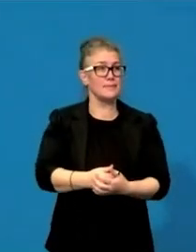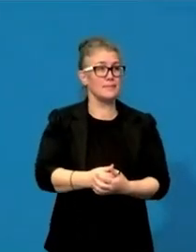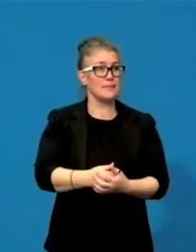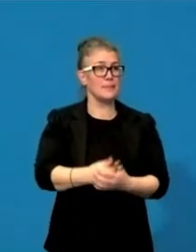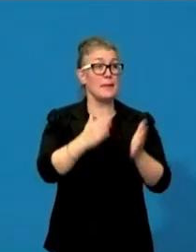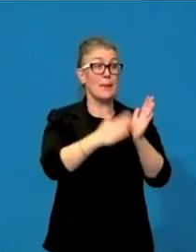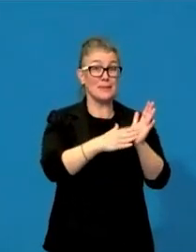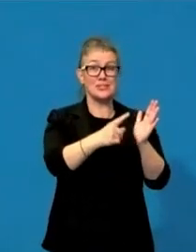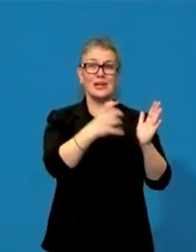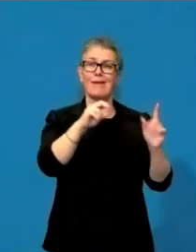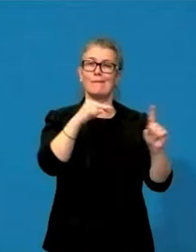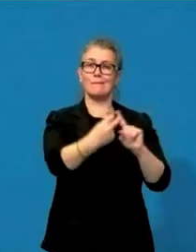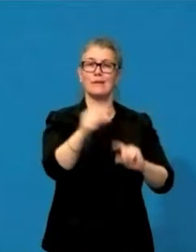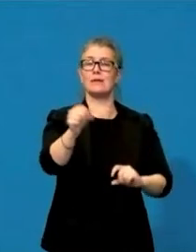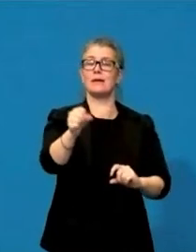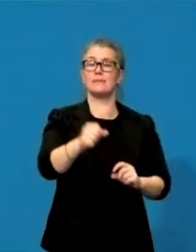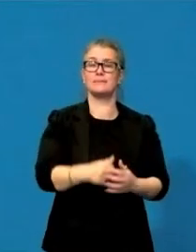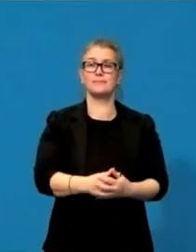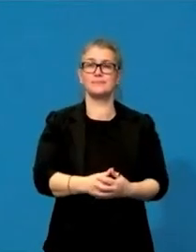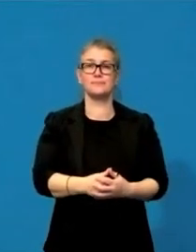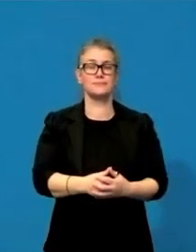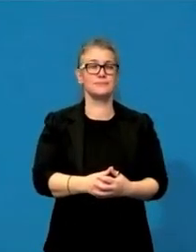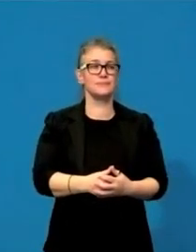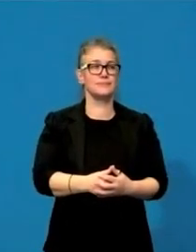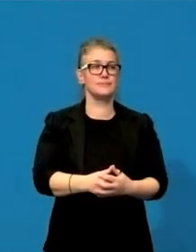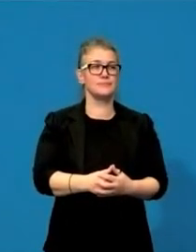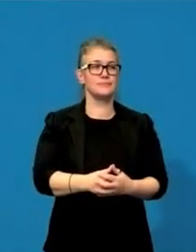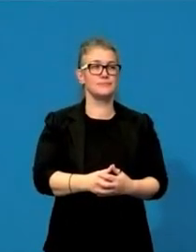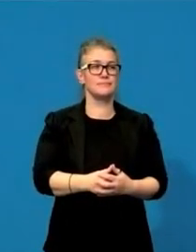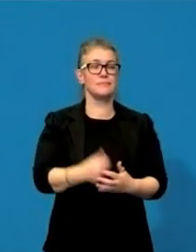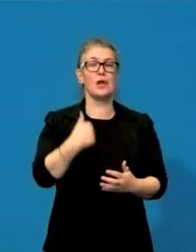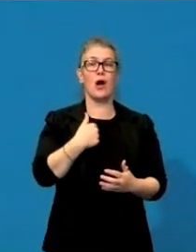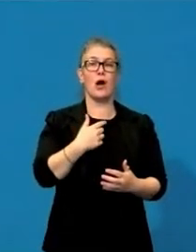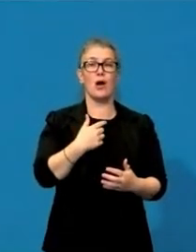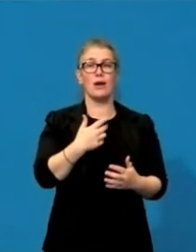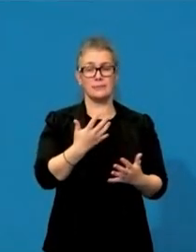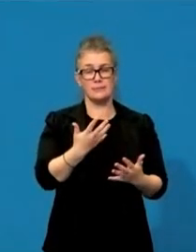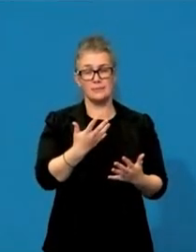Yeah, I - and, you know, this is what I didn't bring up very well, is that any